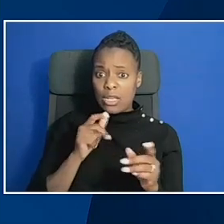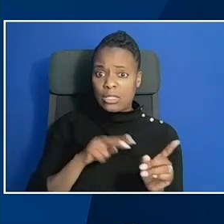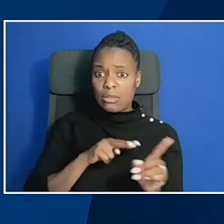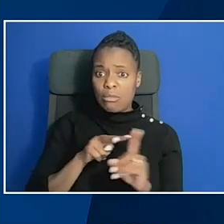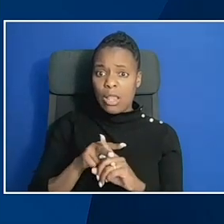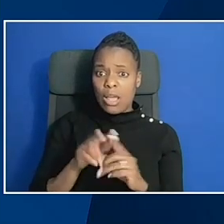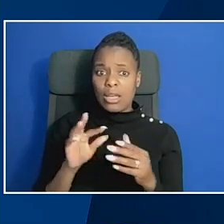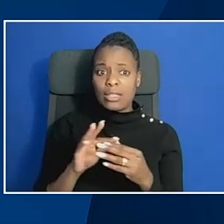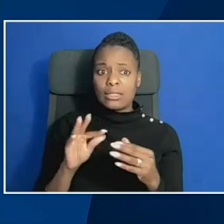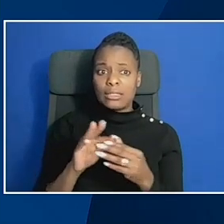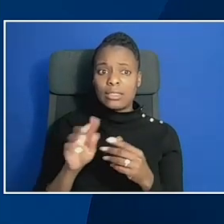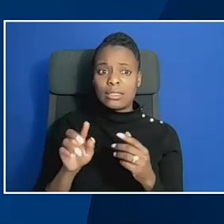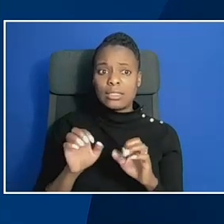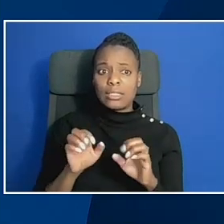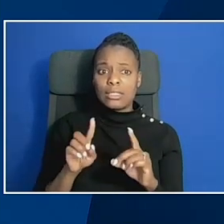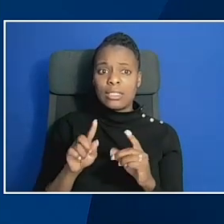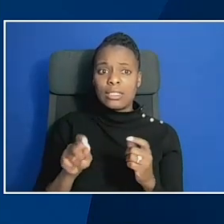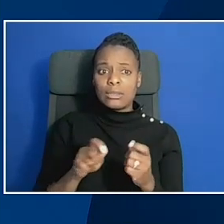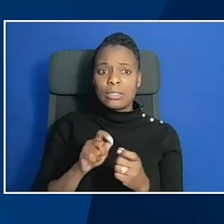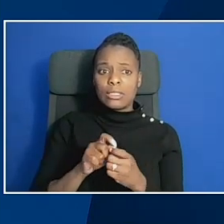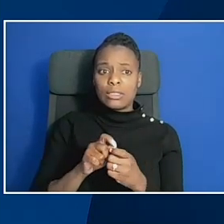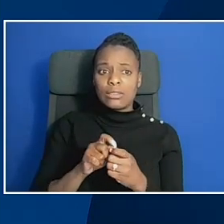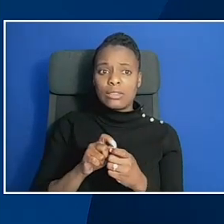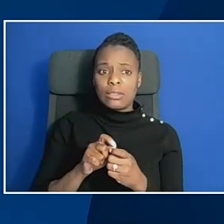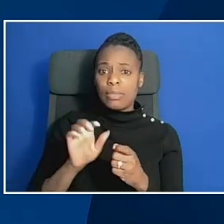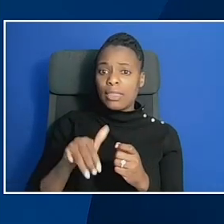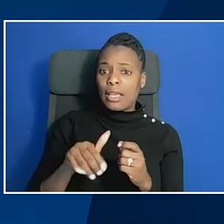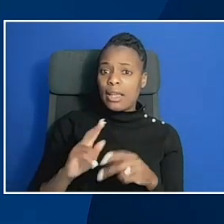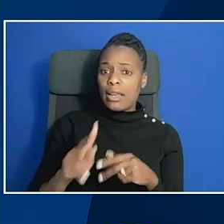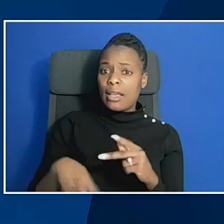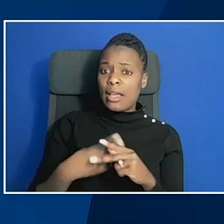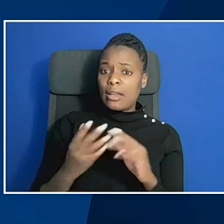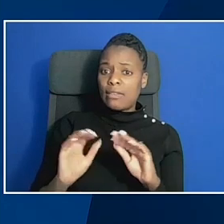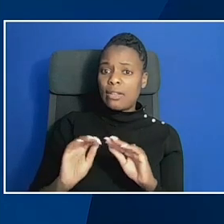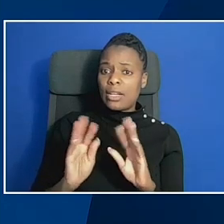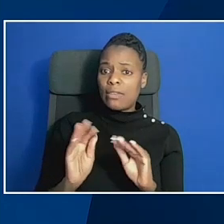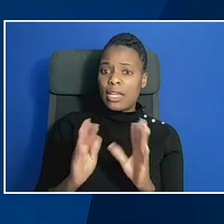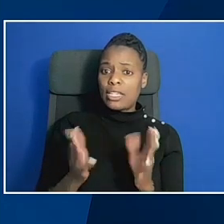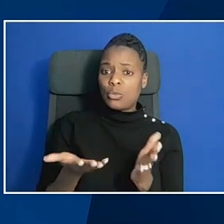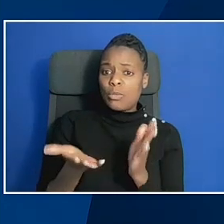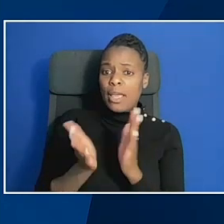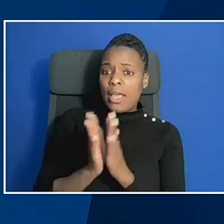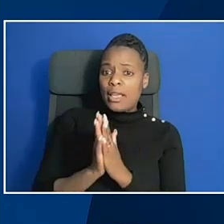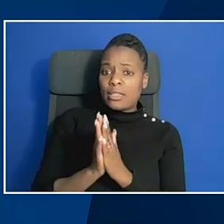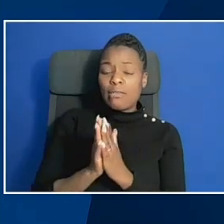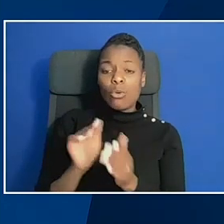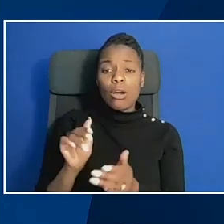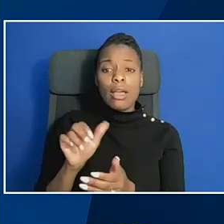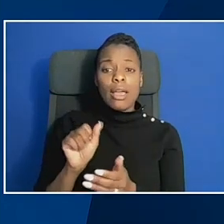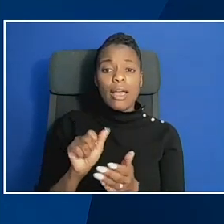I mean, so type of clarification, I guess, is exactly what I'm asking for, because as written, an institution that wants to stay